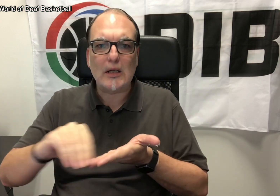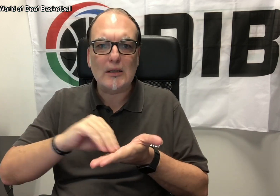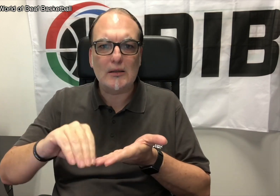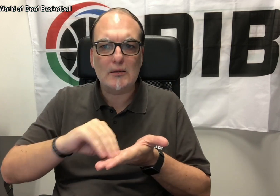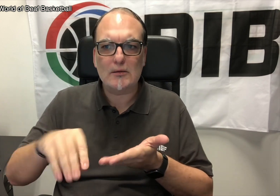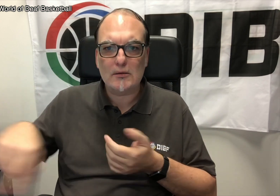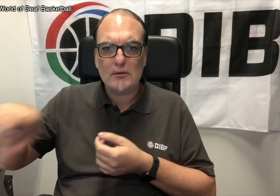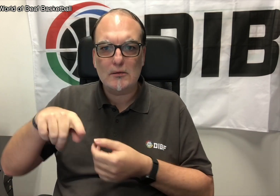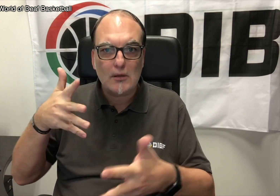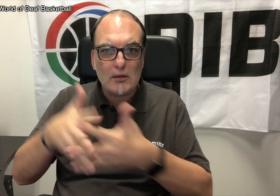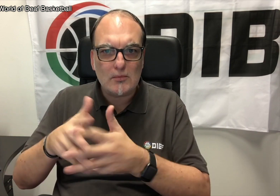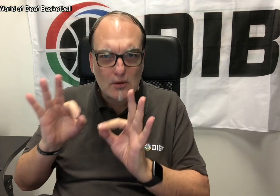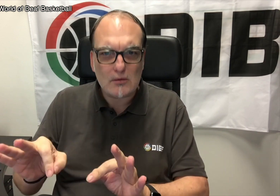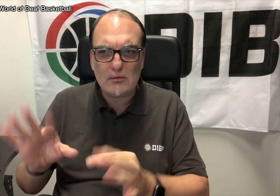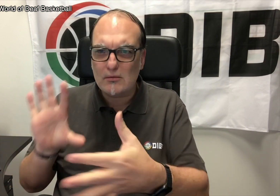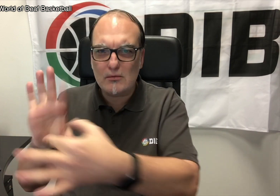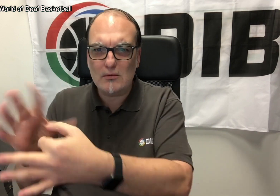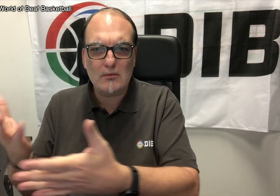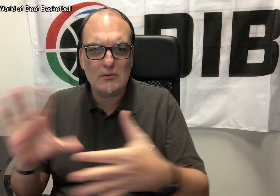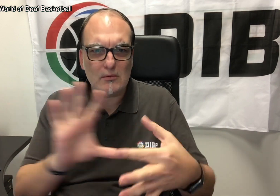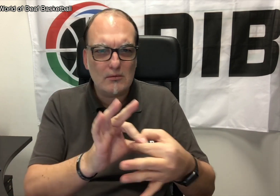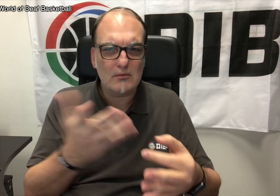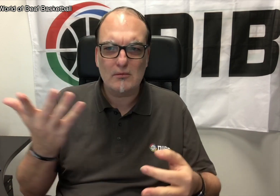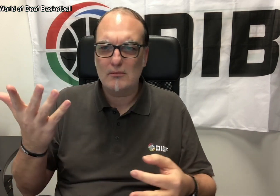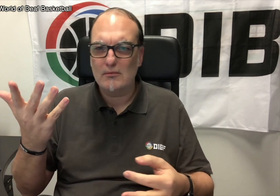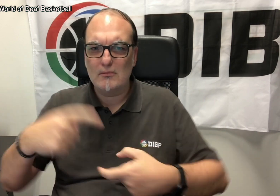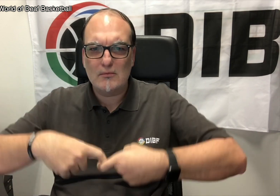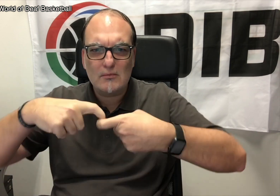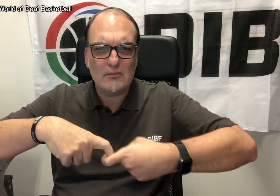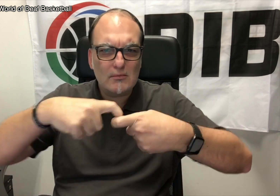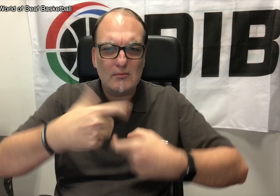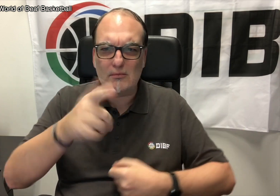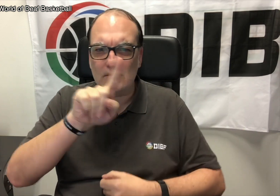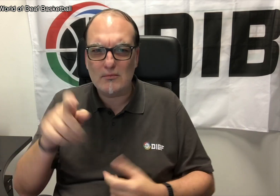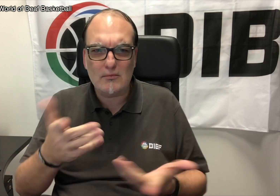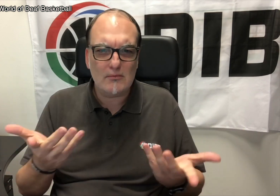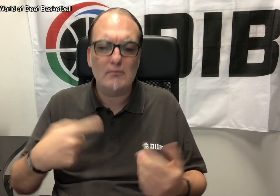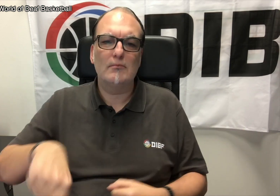who the secretary general was, holdups preventing ability to work...